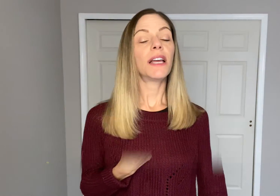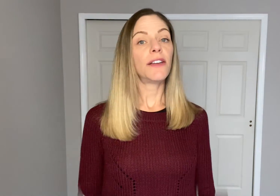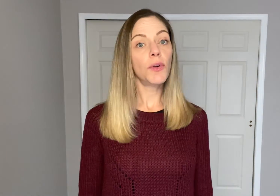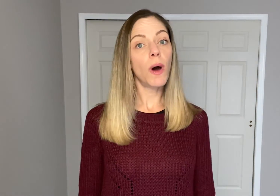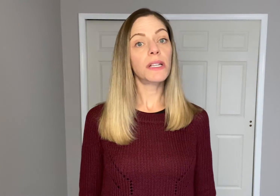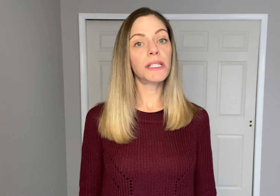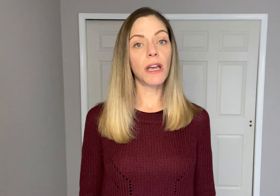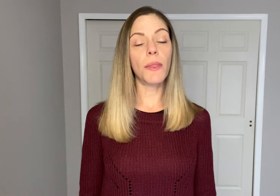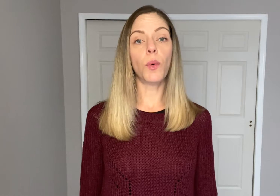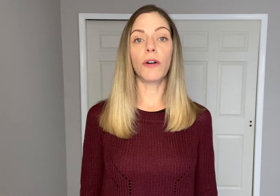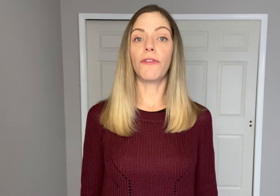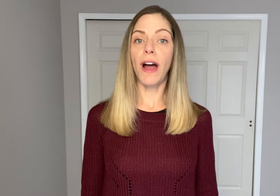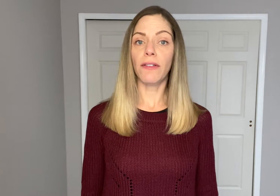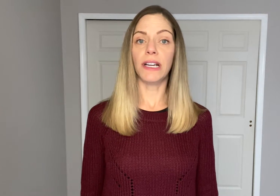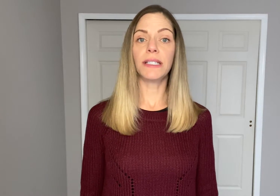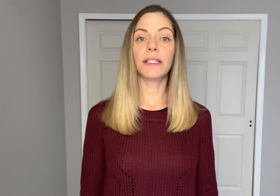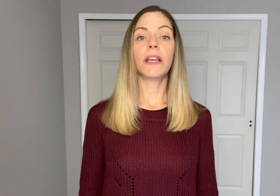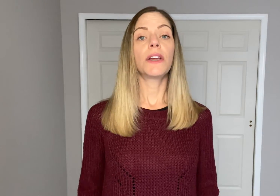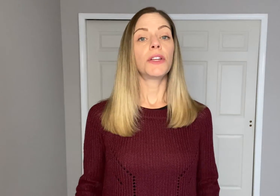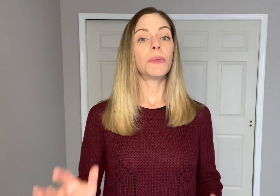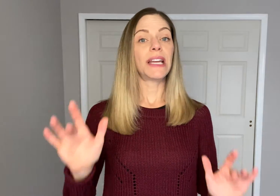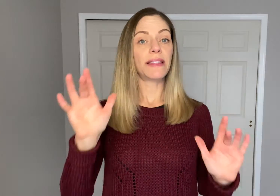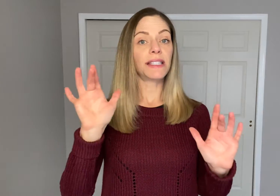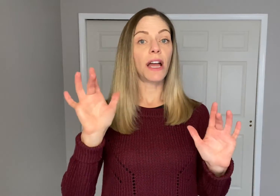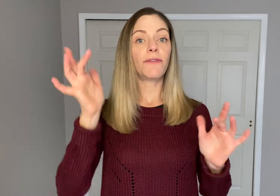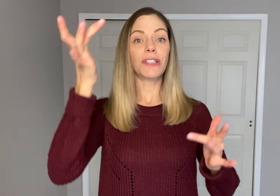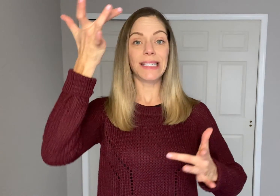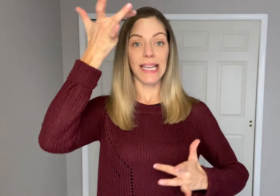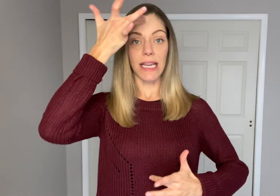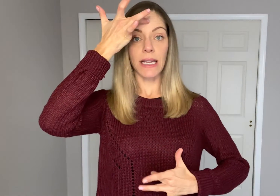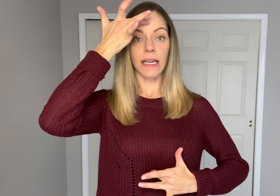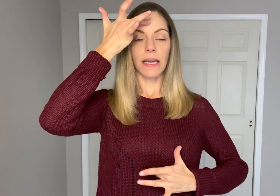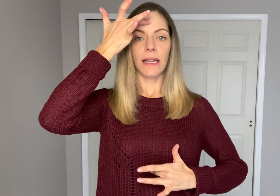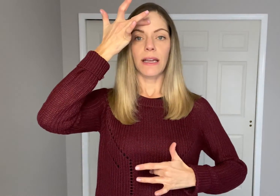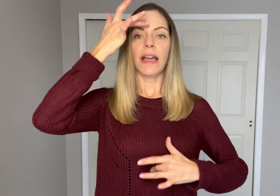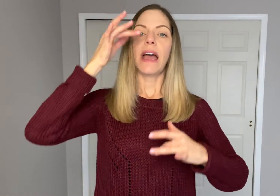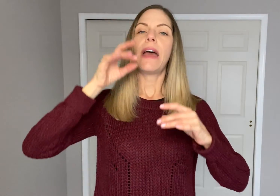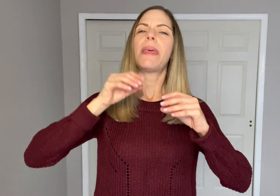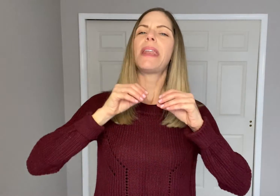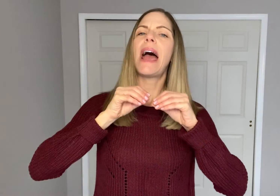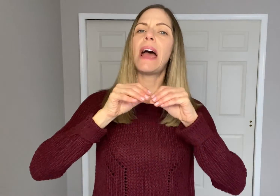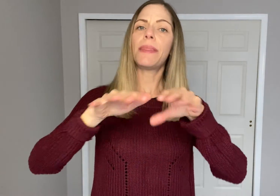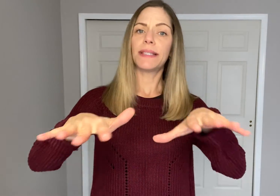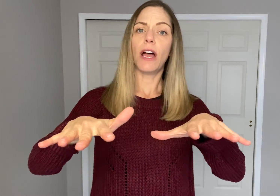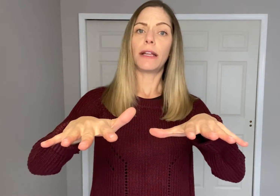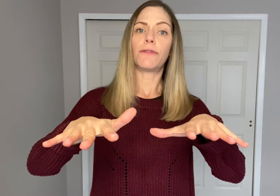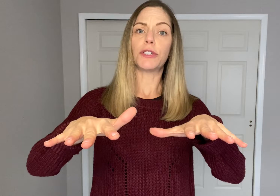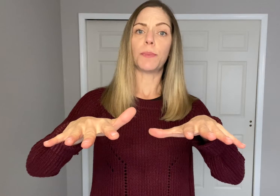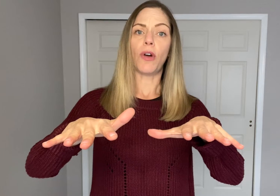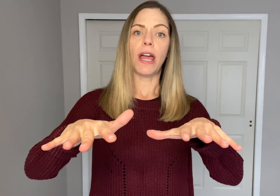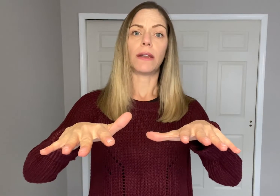If you wanted to sign the word "virus" you would take the sign for "sick" and then add the sign for "spread."